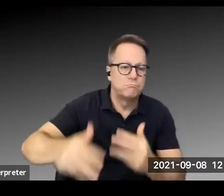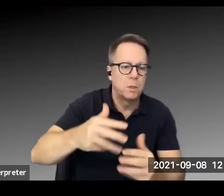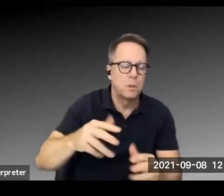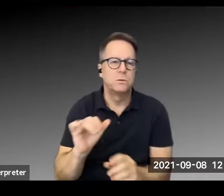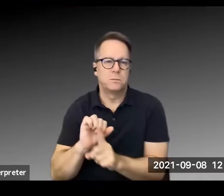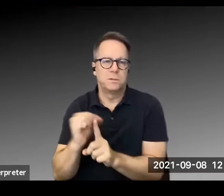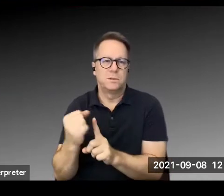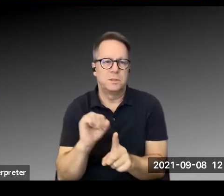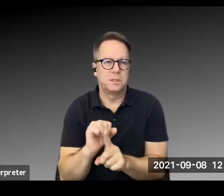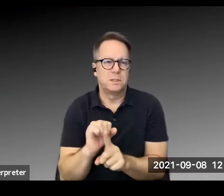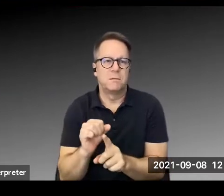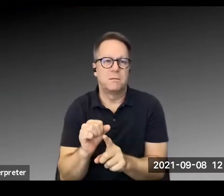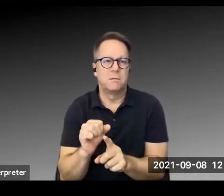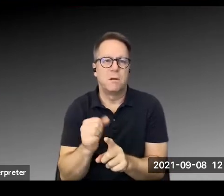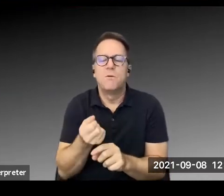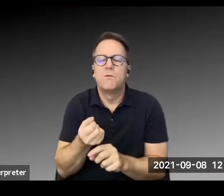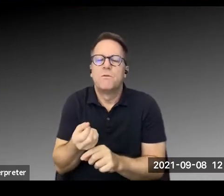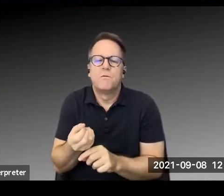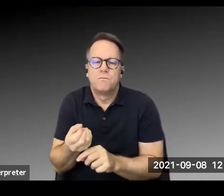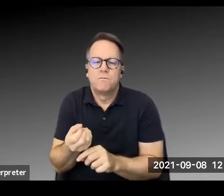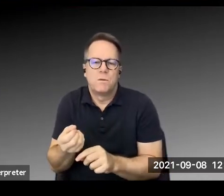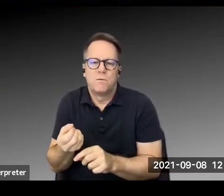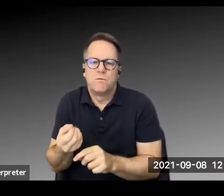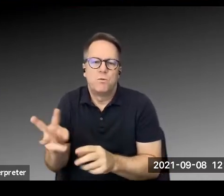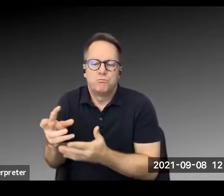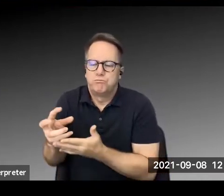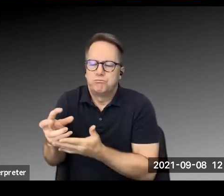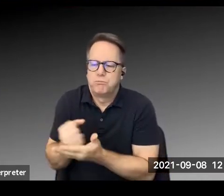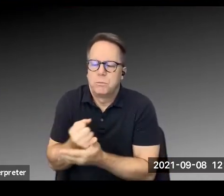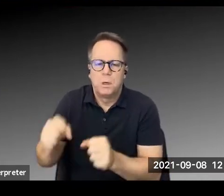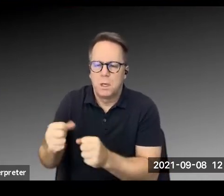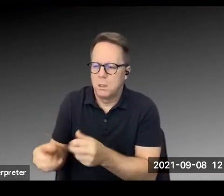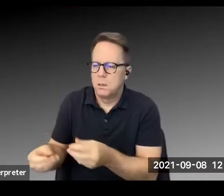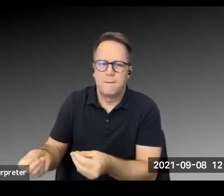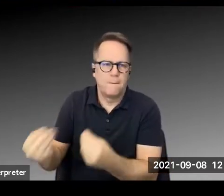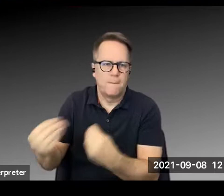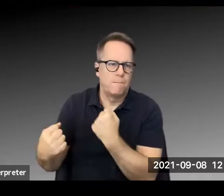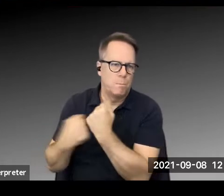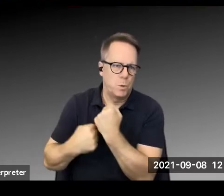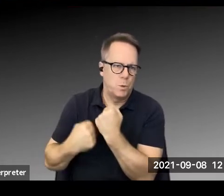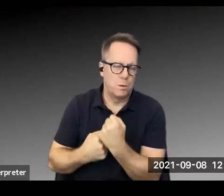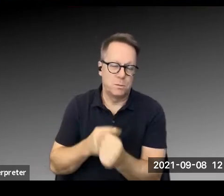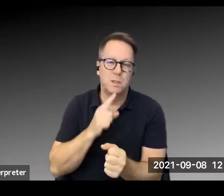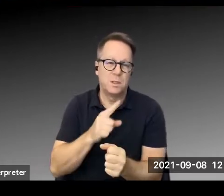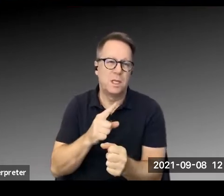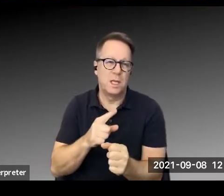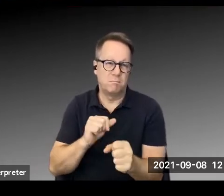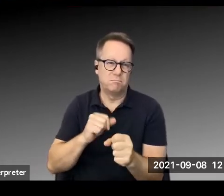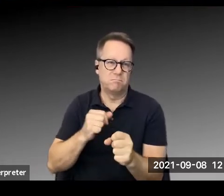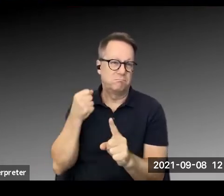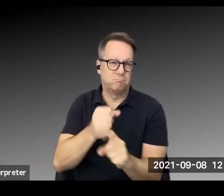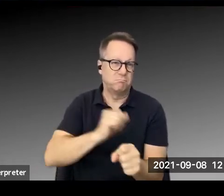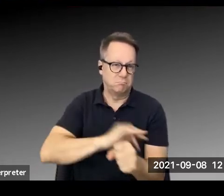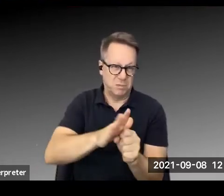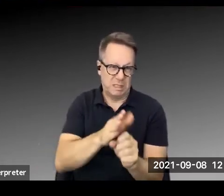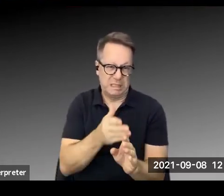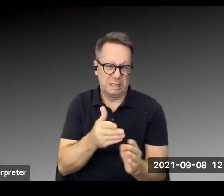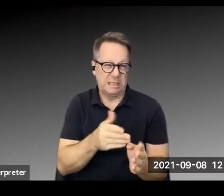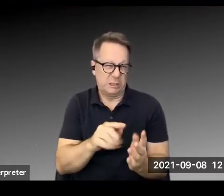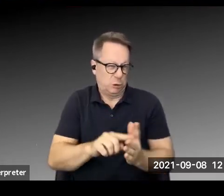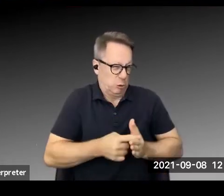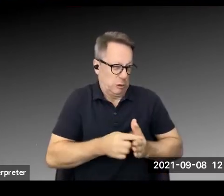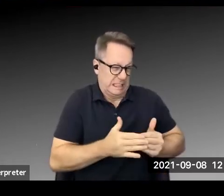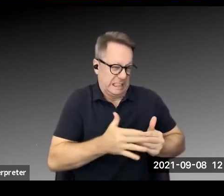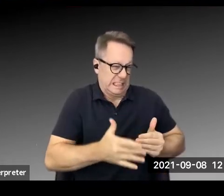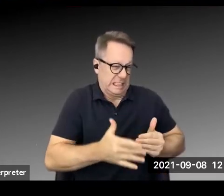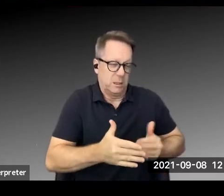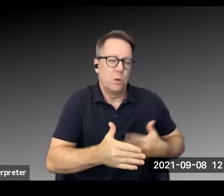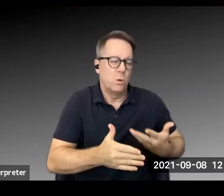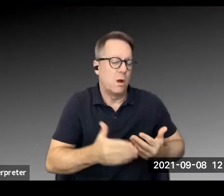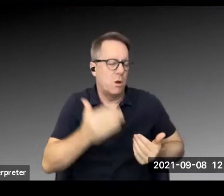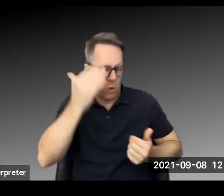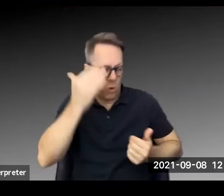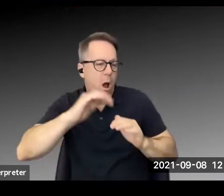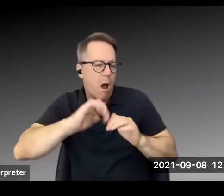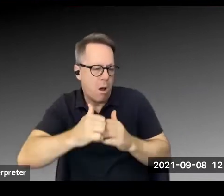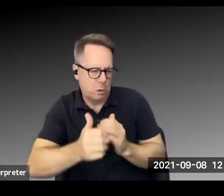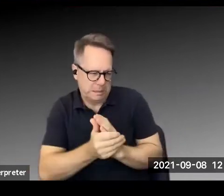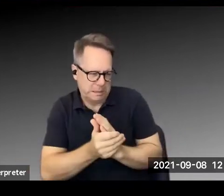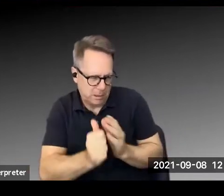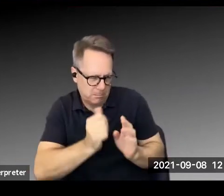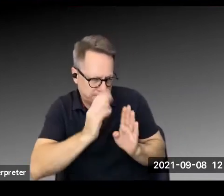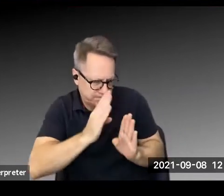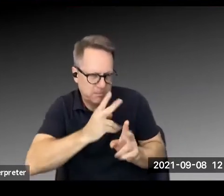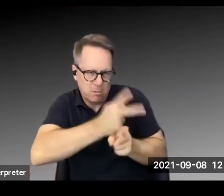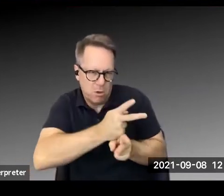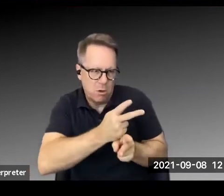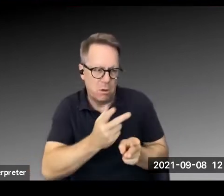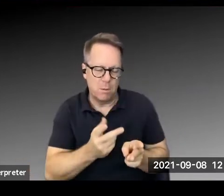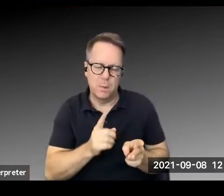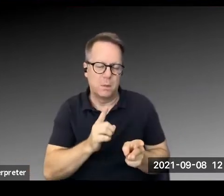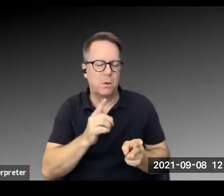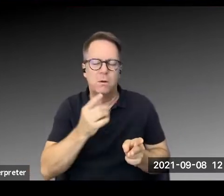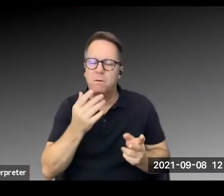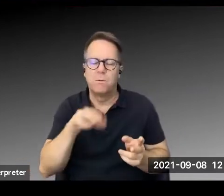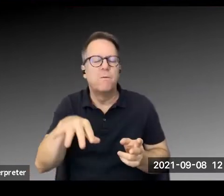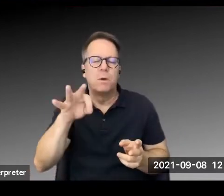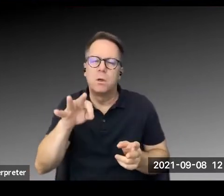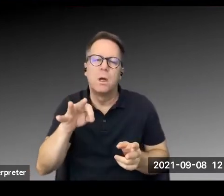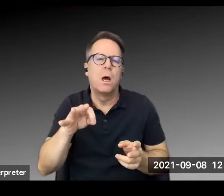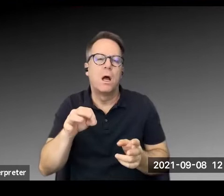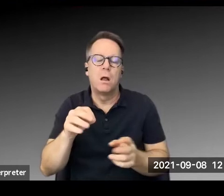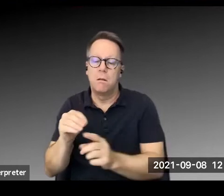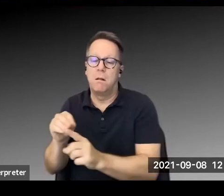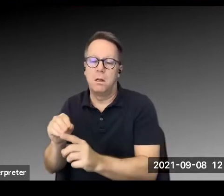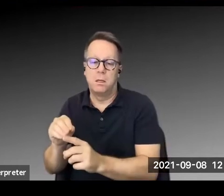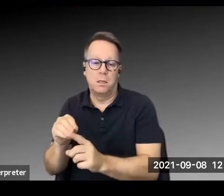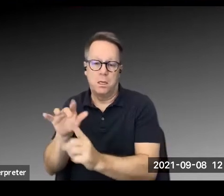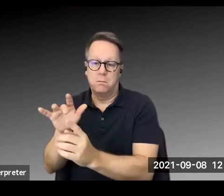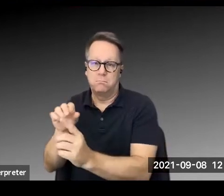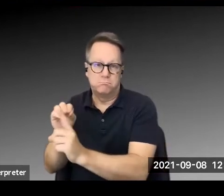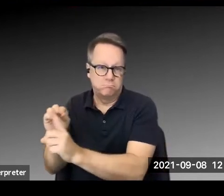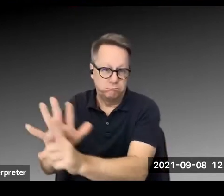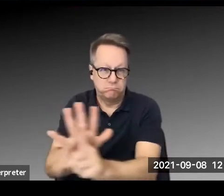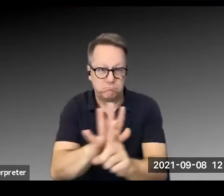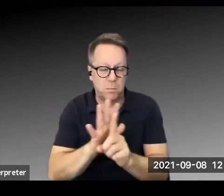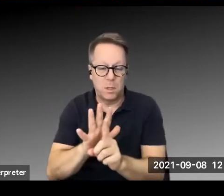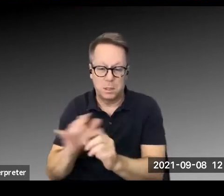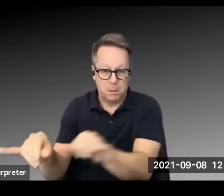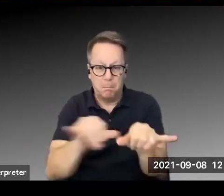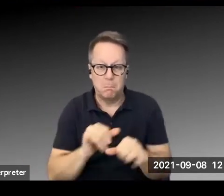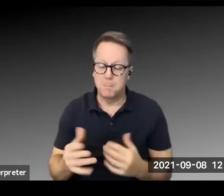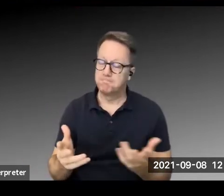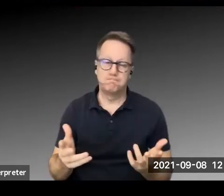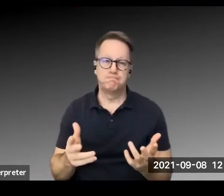reach support around immediate care. Of course it was early in the pandemic so we knew less about how to treat people, but it was quite clearly not affecting everyone the same, but still within digital contact tracing these four assumptions organized